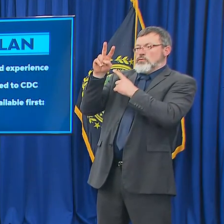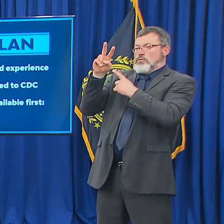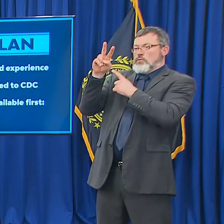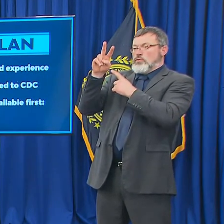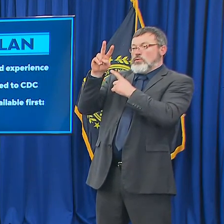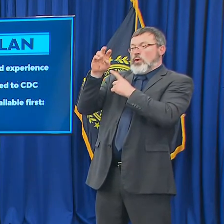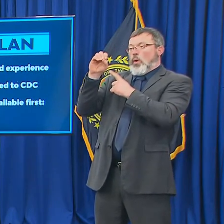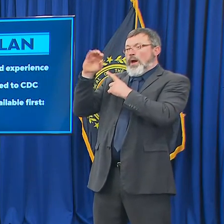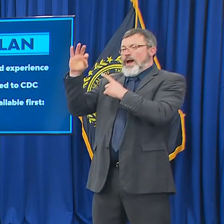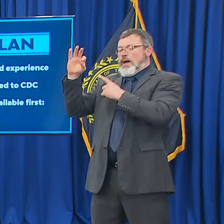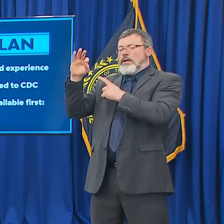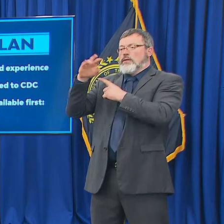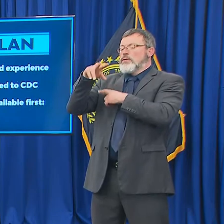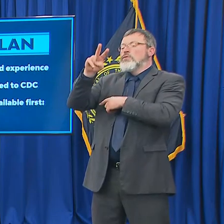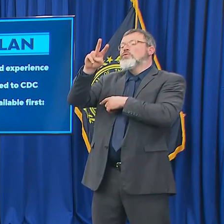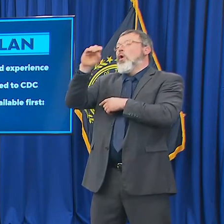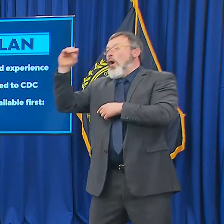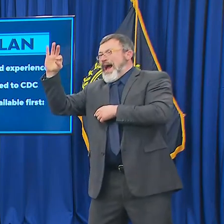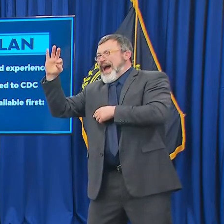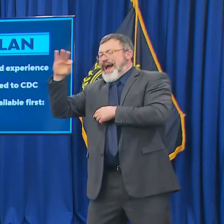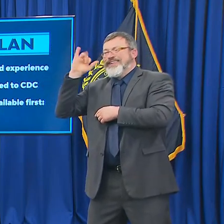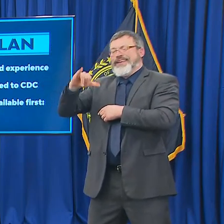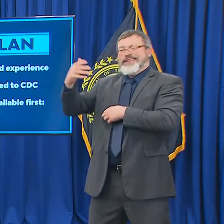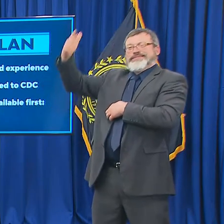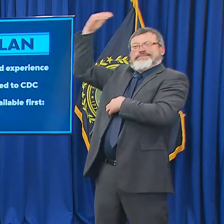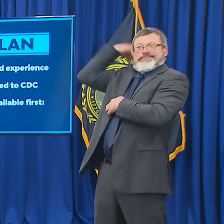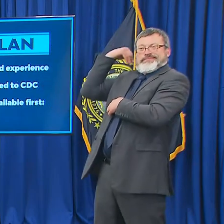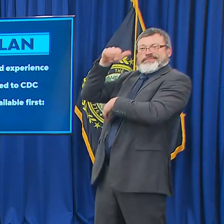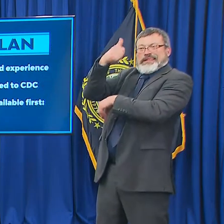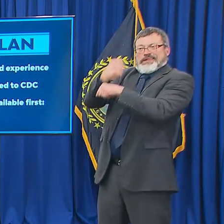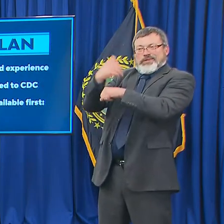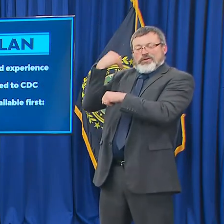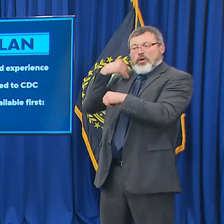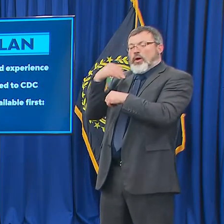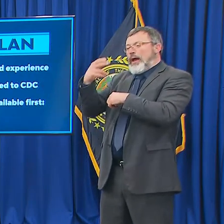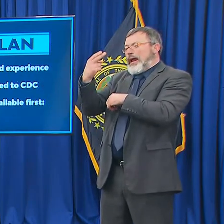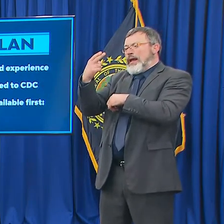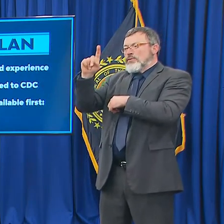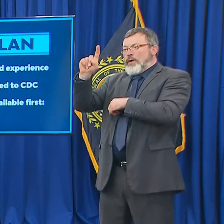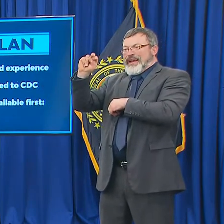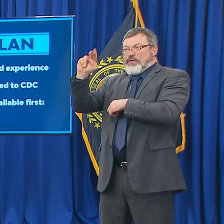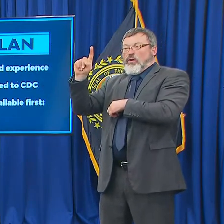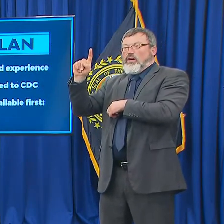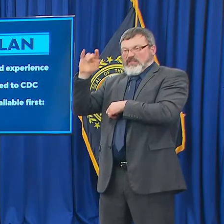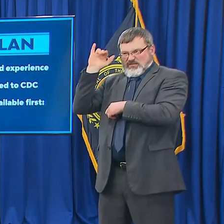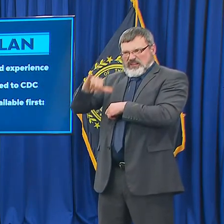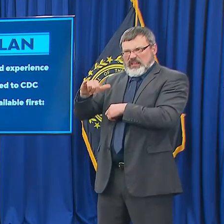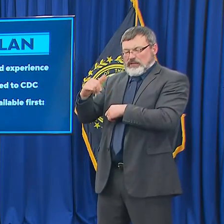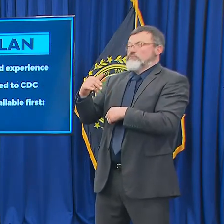and as the national approach also changes to CDC has is constantly providing new information